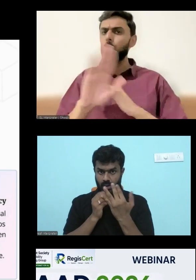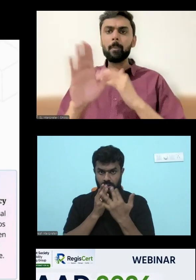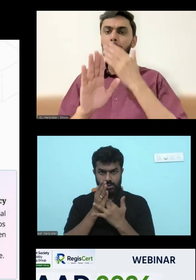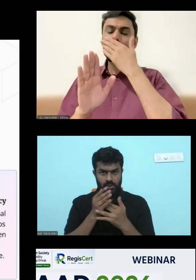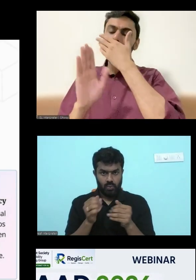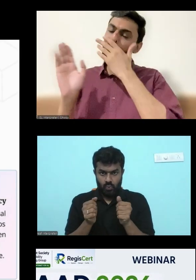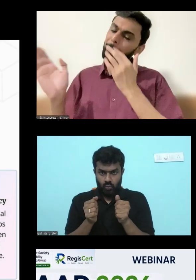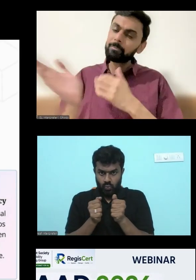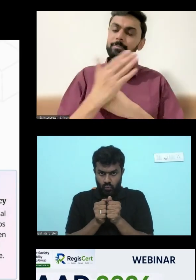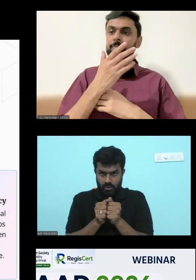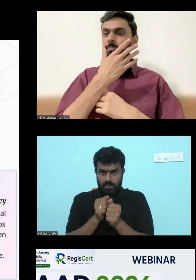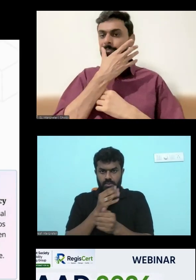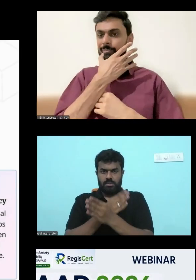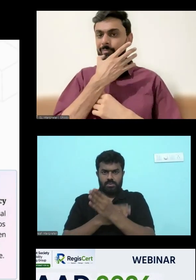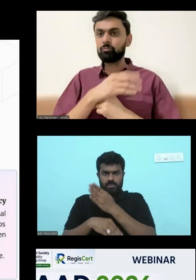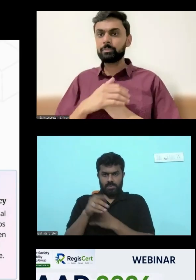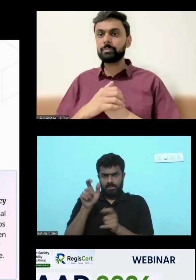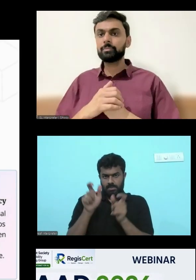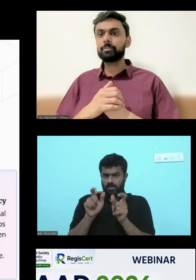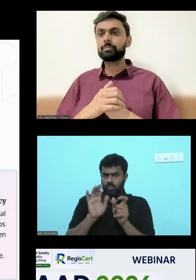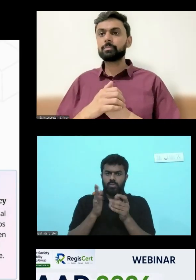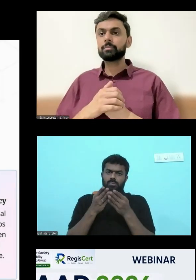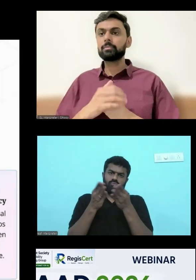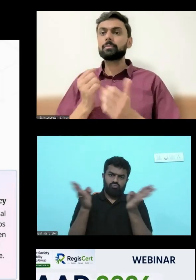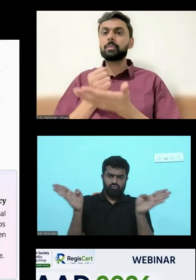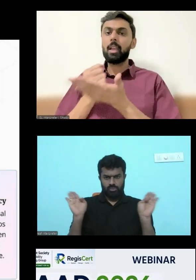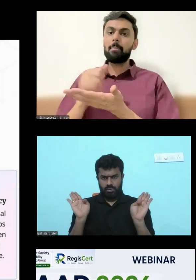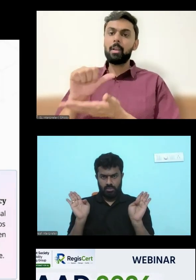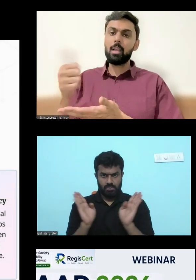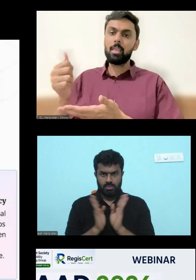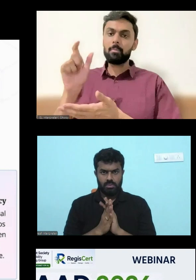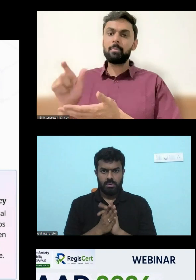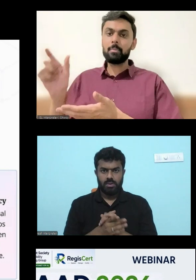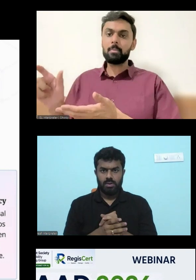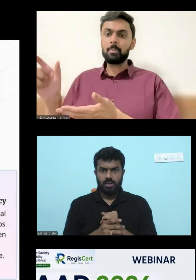used and help other people who are non-disabled.